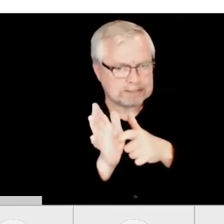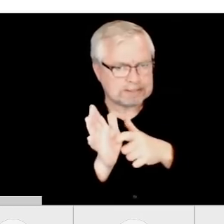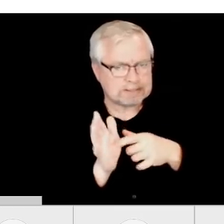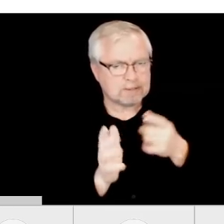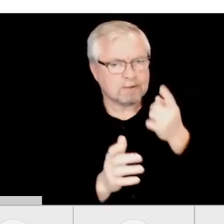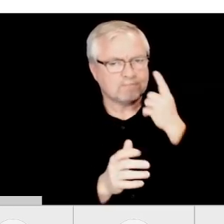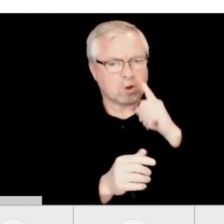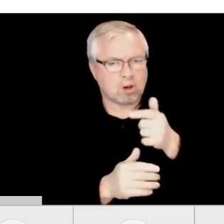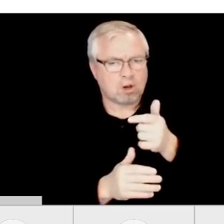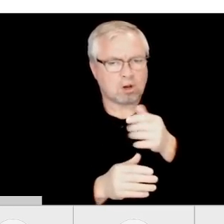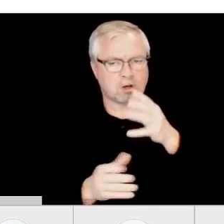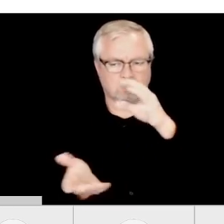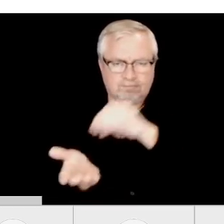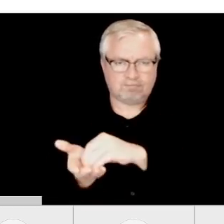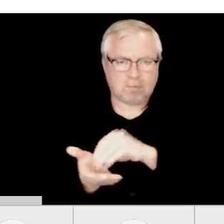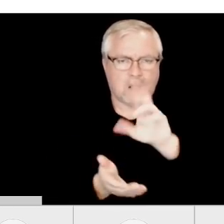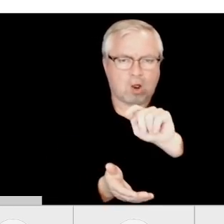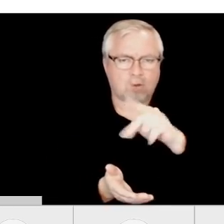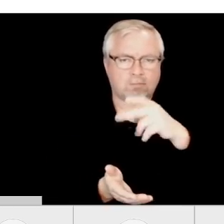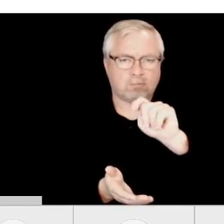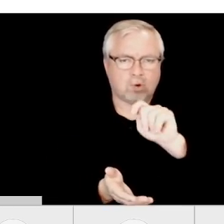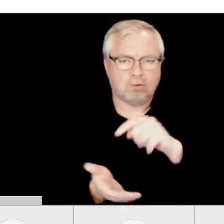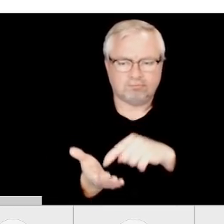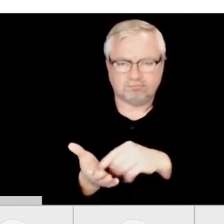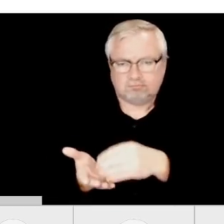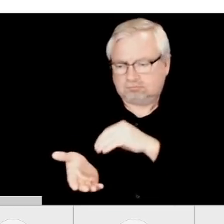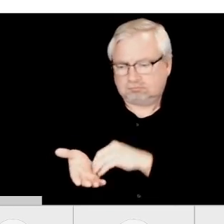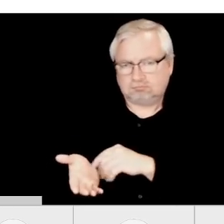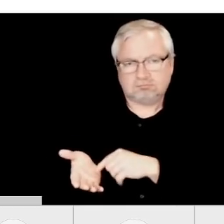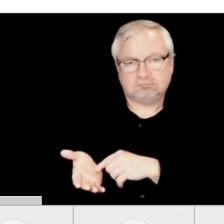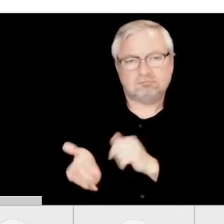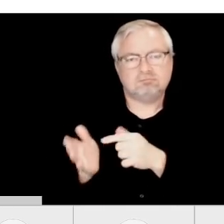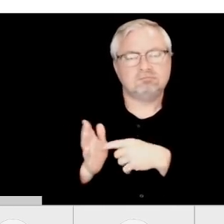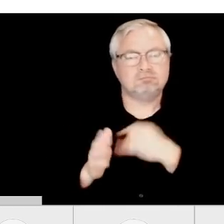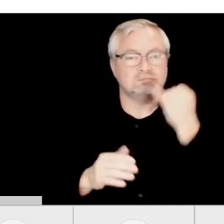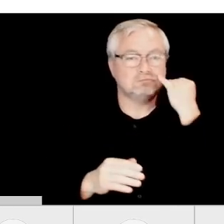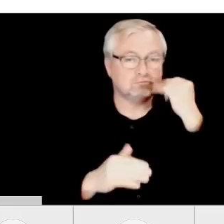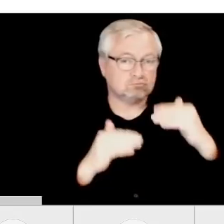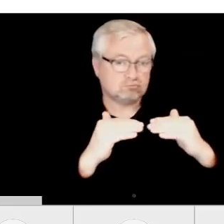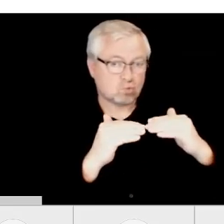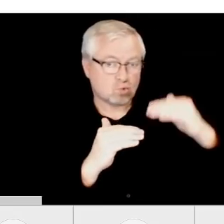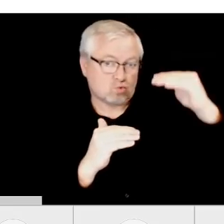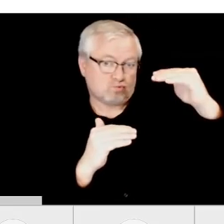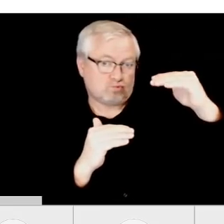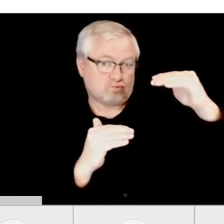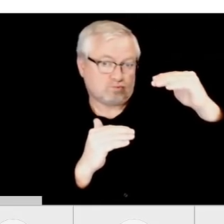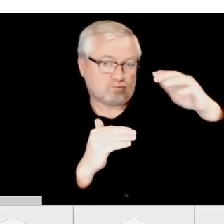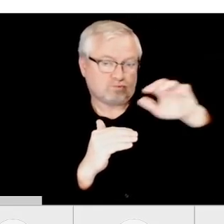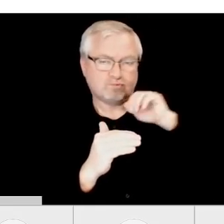essentially by your capacity because those who exceed capacity don't survive to continue to demand that care.